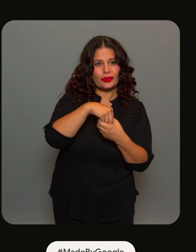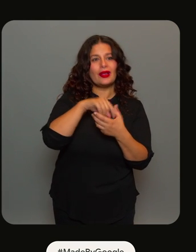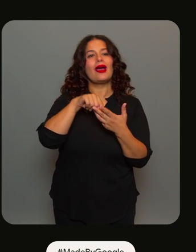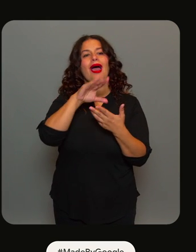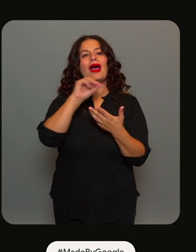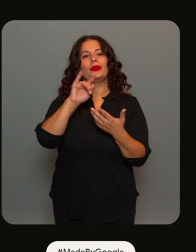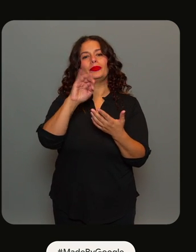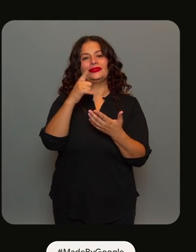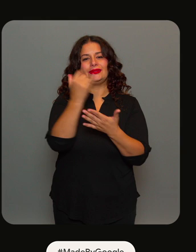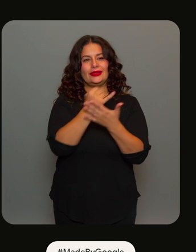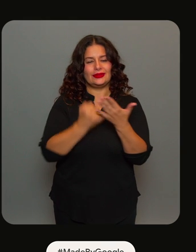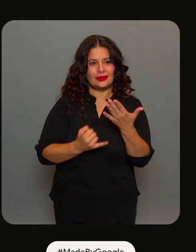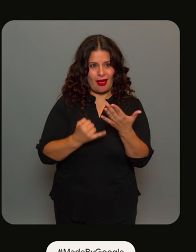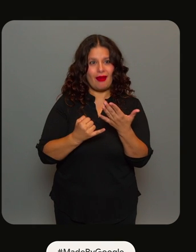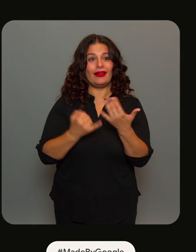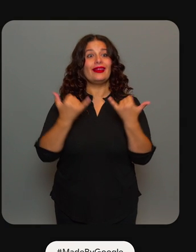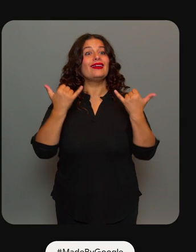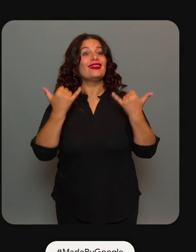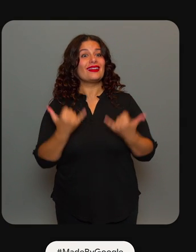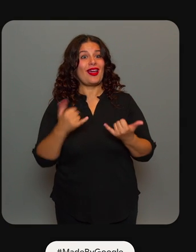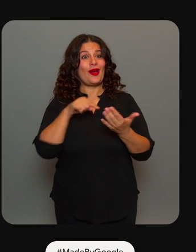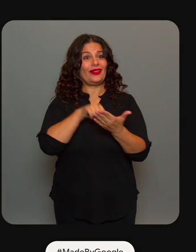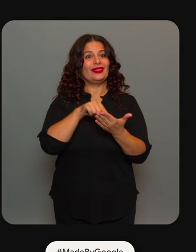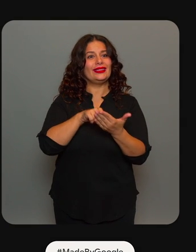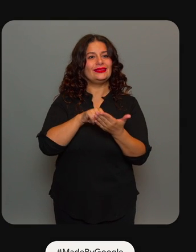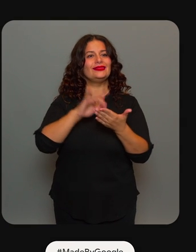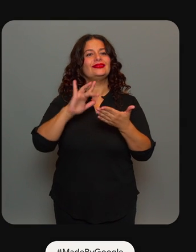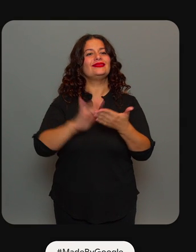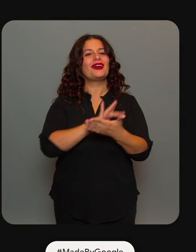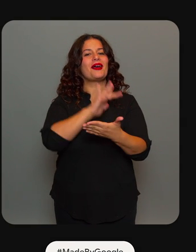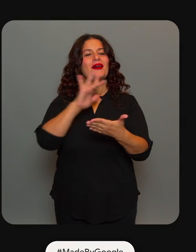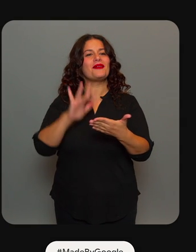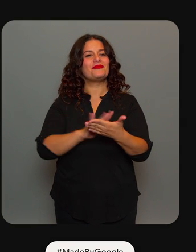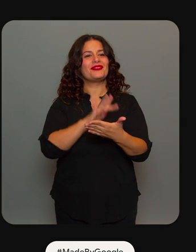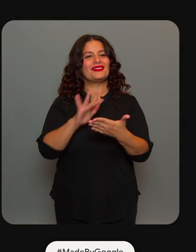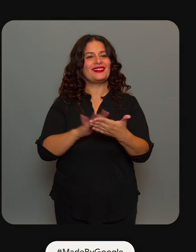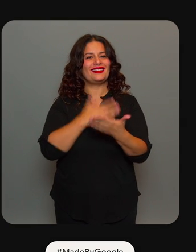The result is a device only Google could make, Google Pixel Tablet.